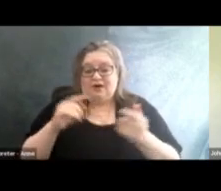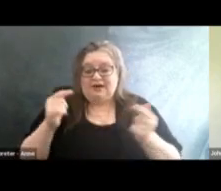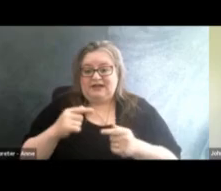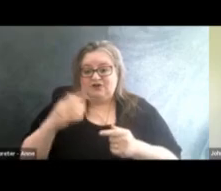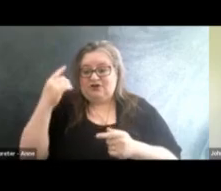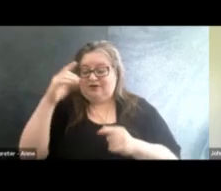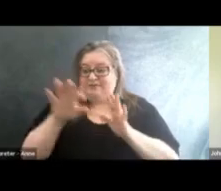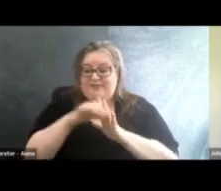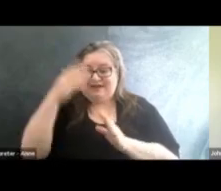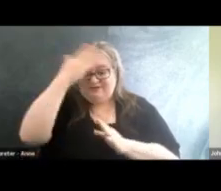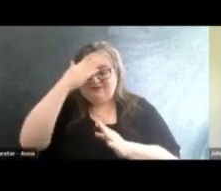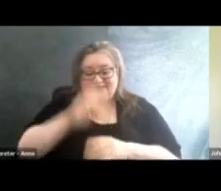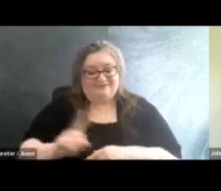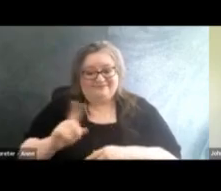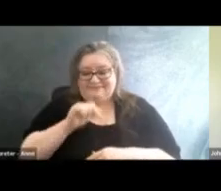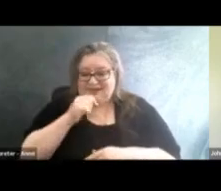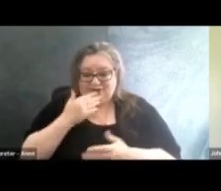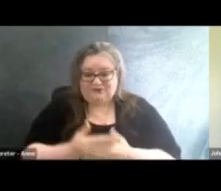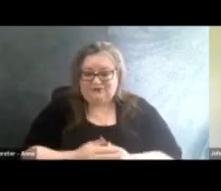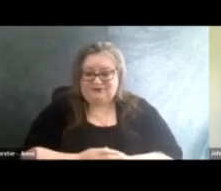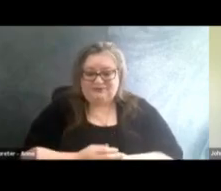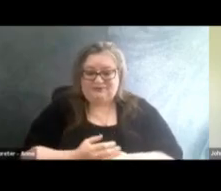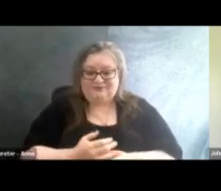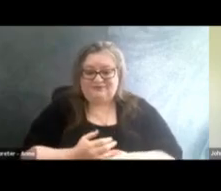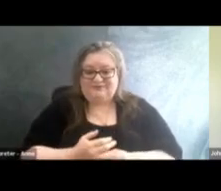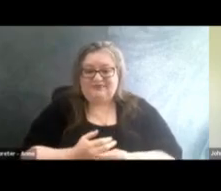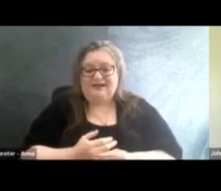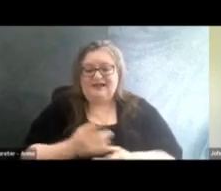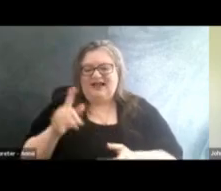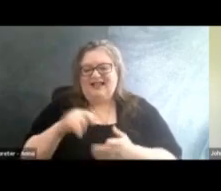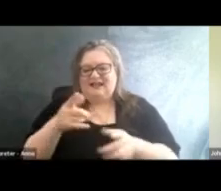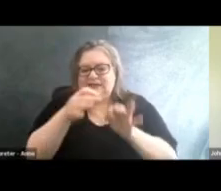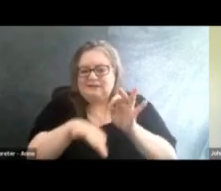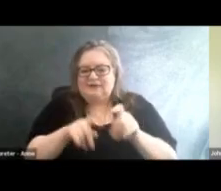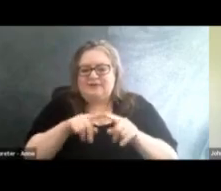pick that. This is a bit simplified, but if we look at